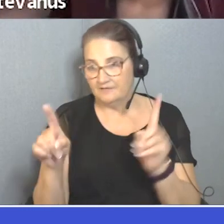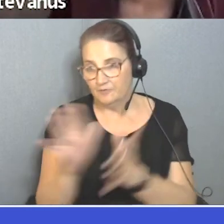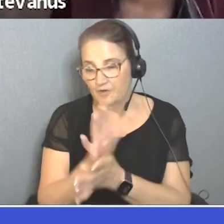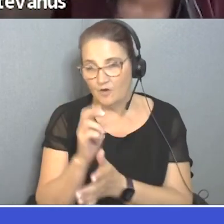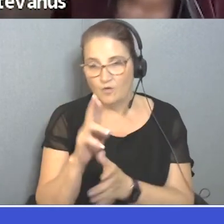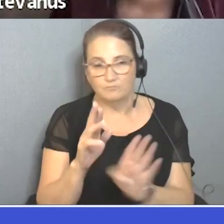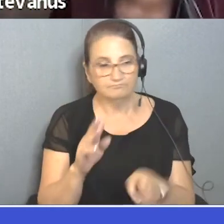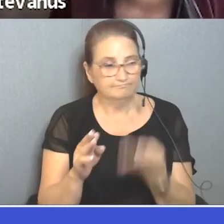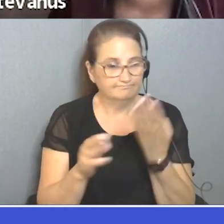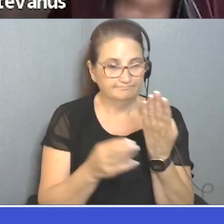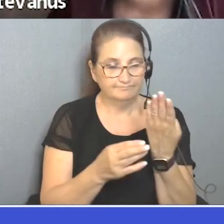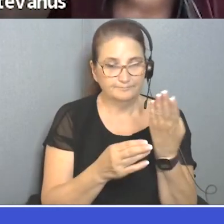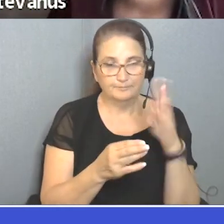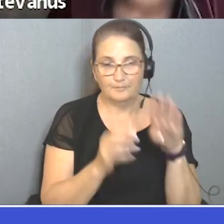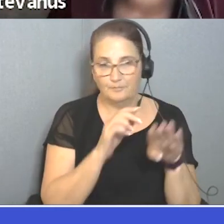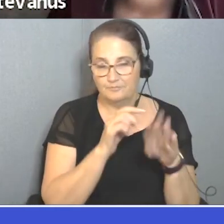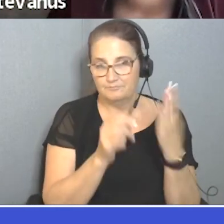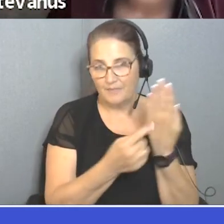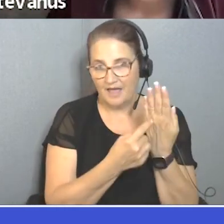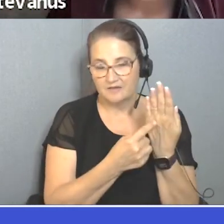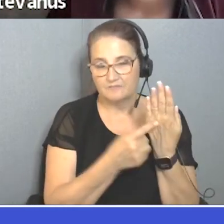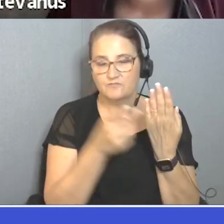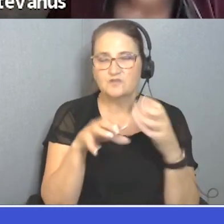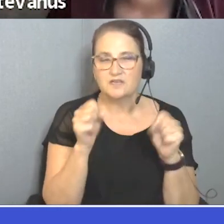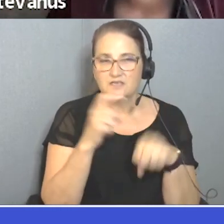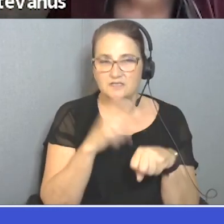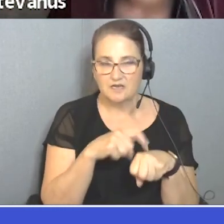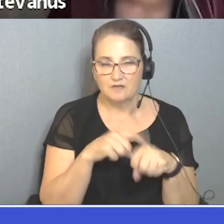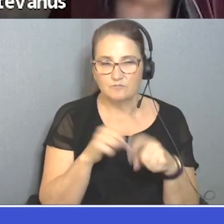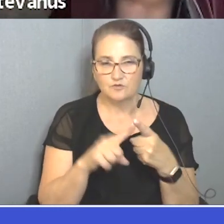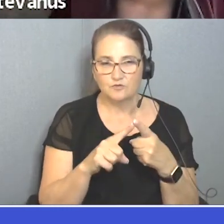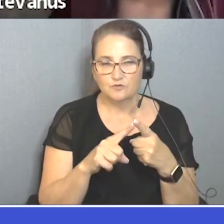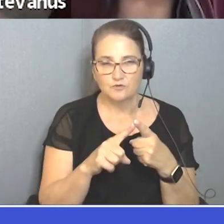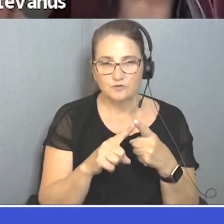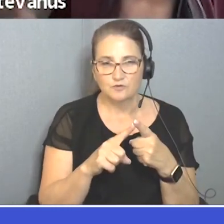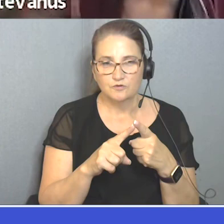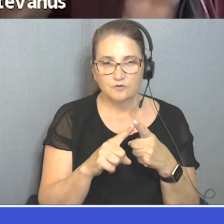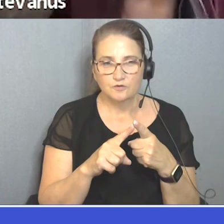back of the last reflection or any extra paper you have around.